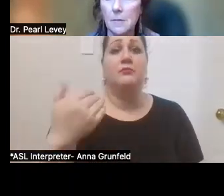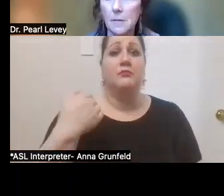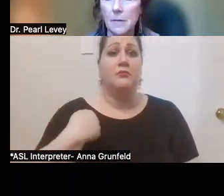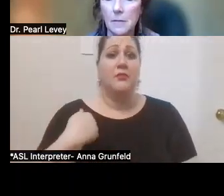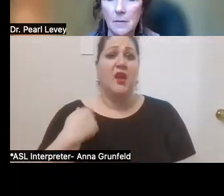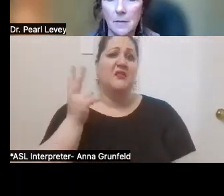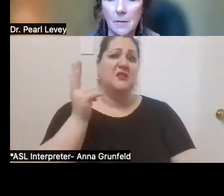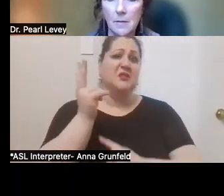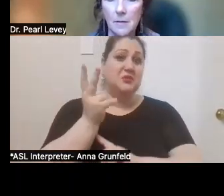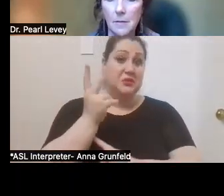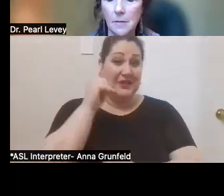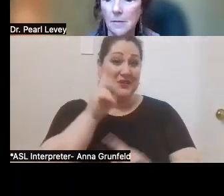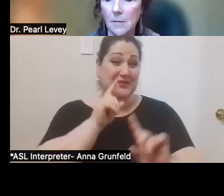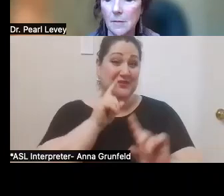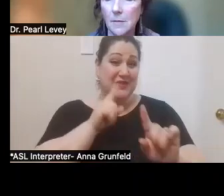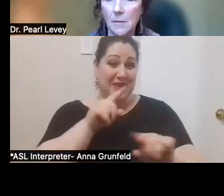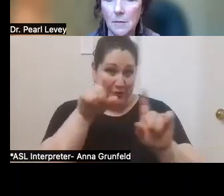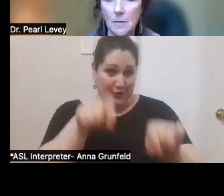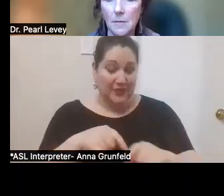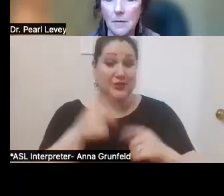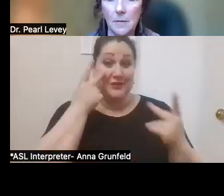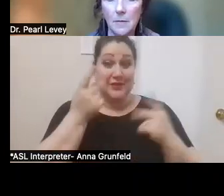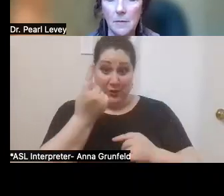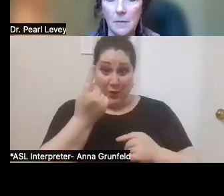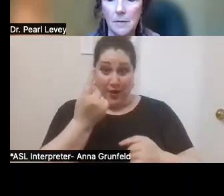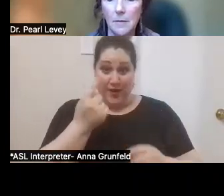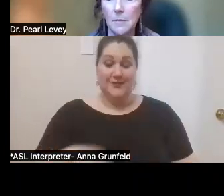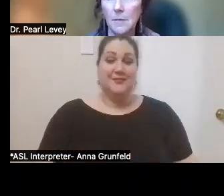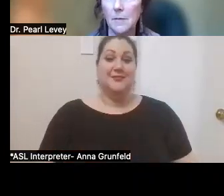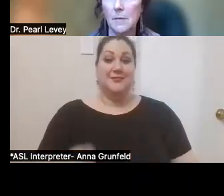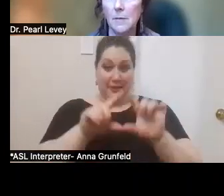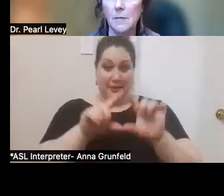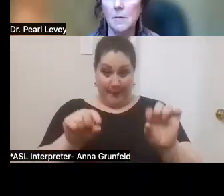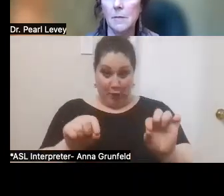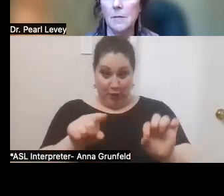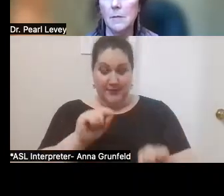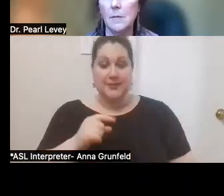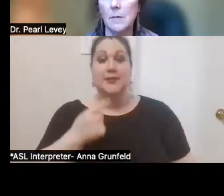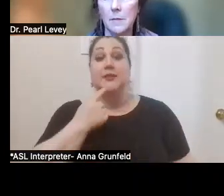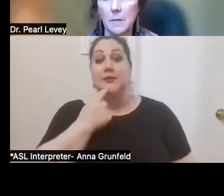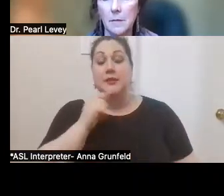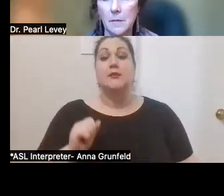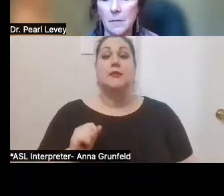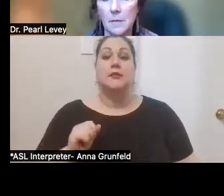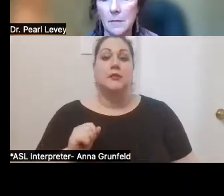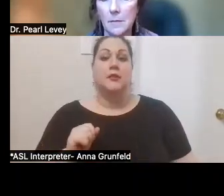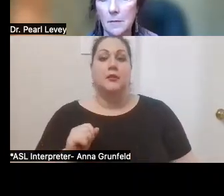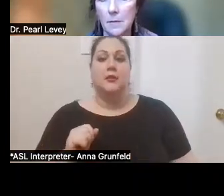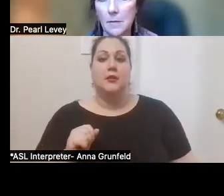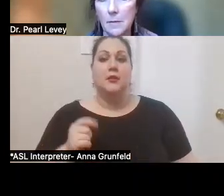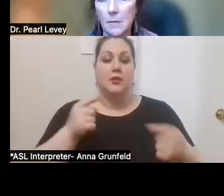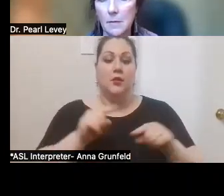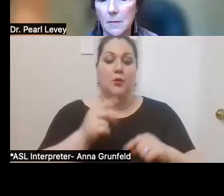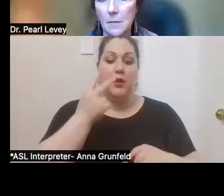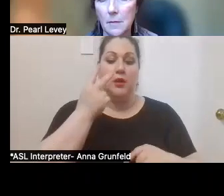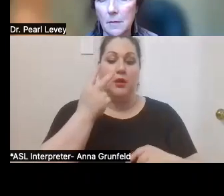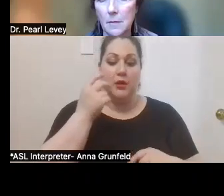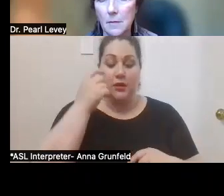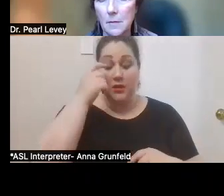So I see one that's in the Q&A box and it says, when too tired to access assessment